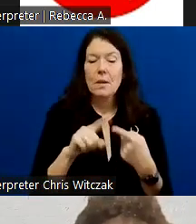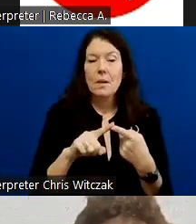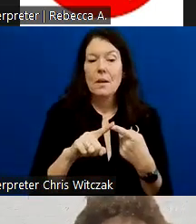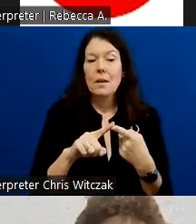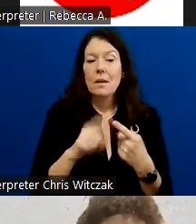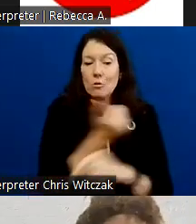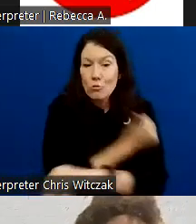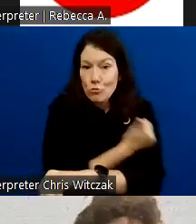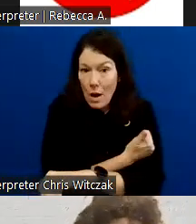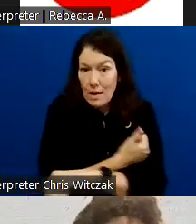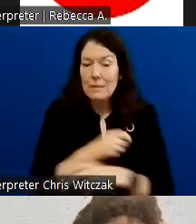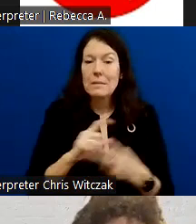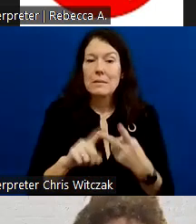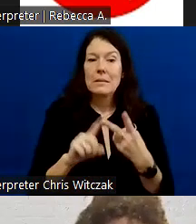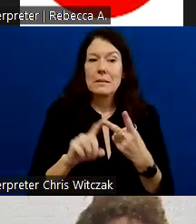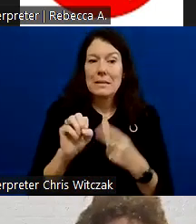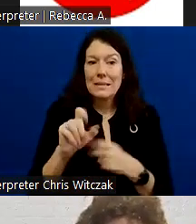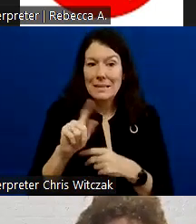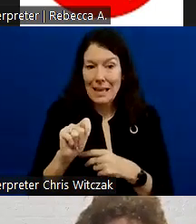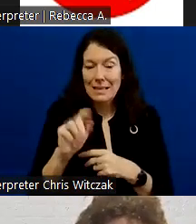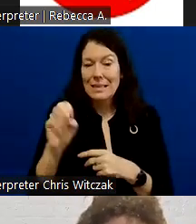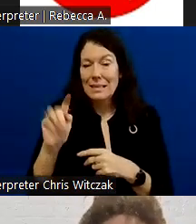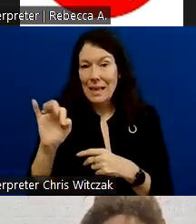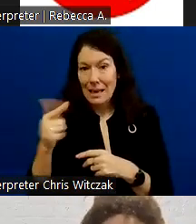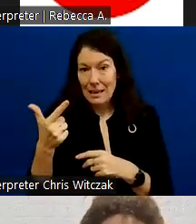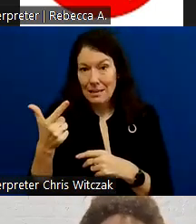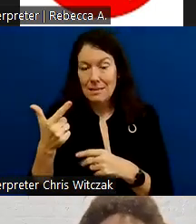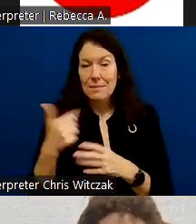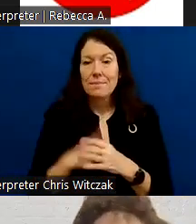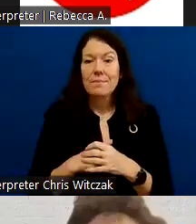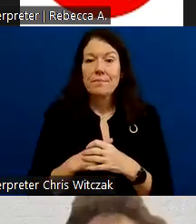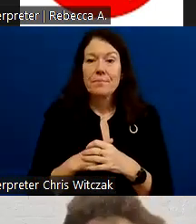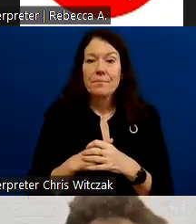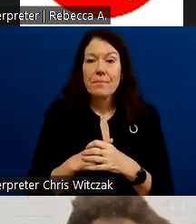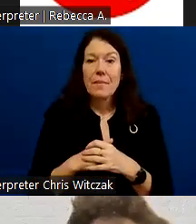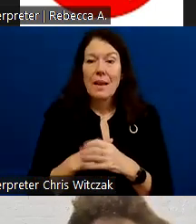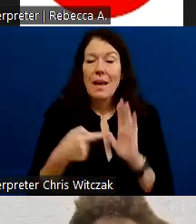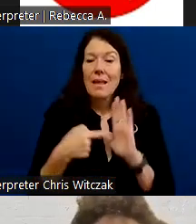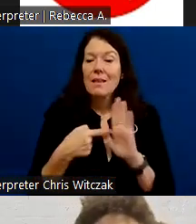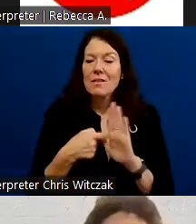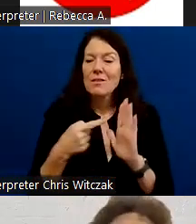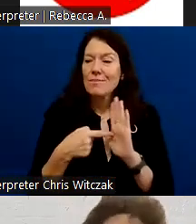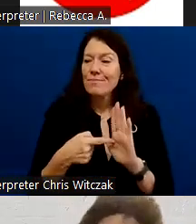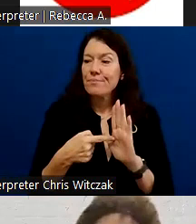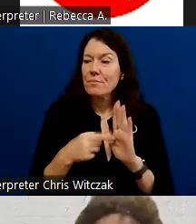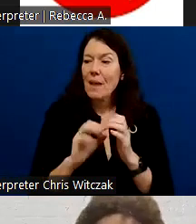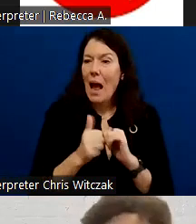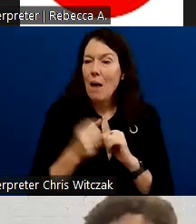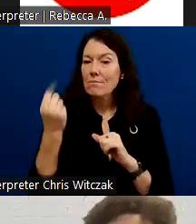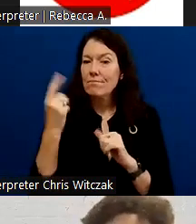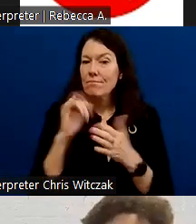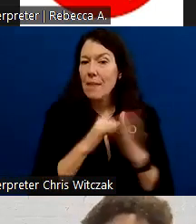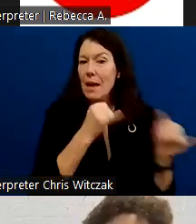gives us a better um it offers a framework to understand the individual's experience